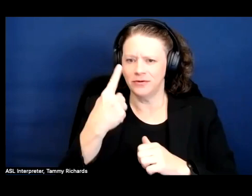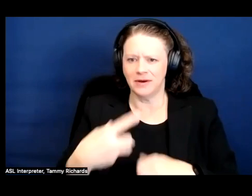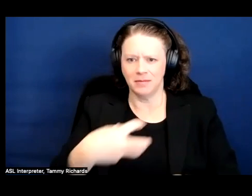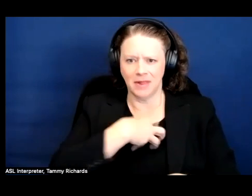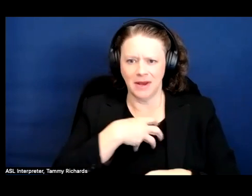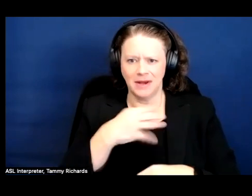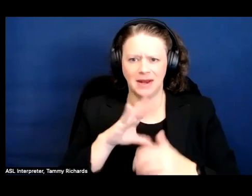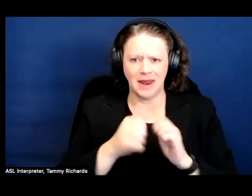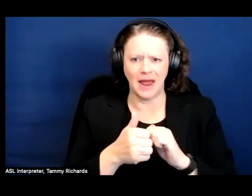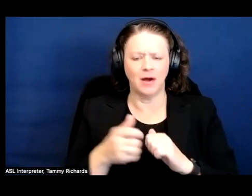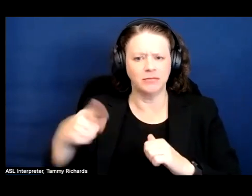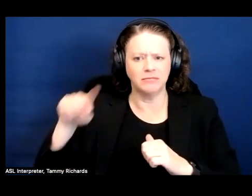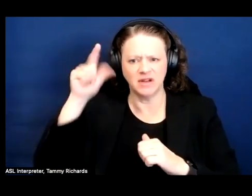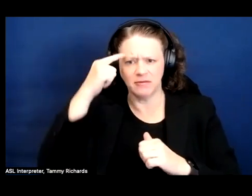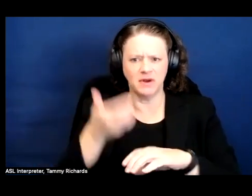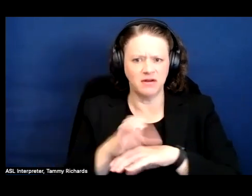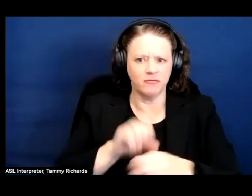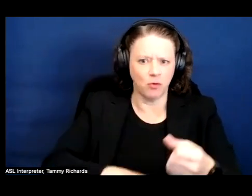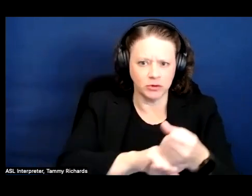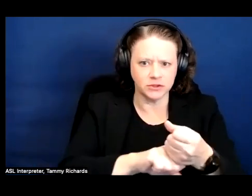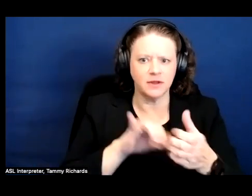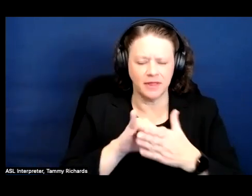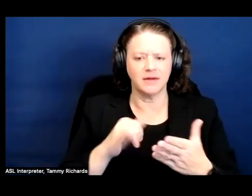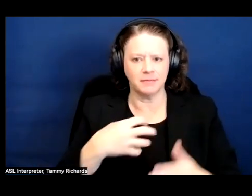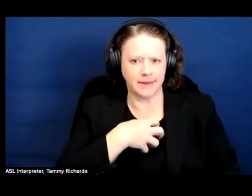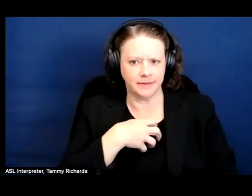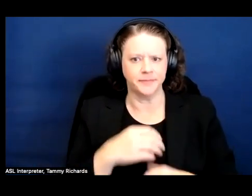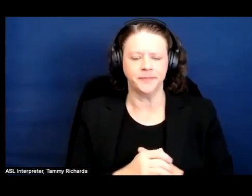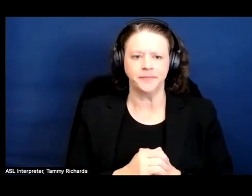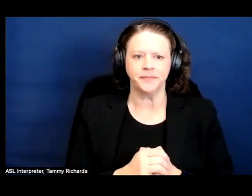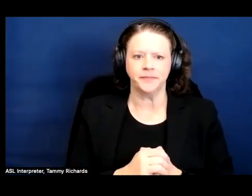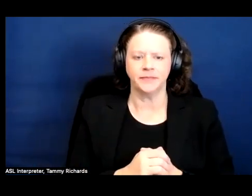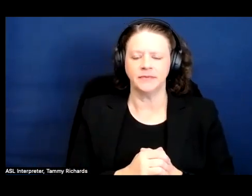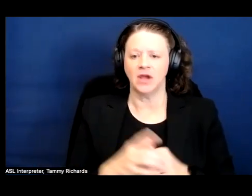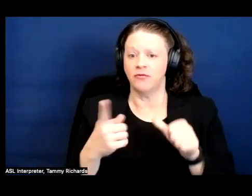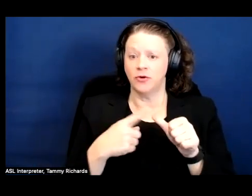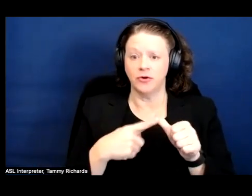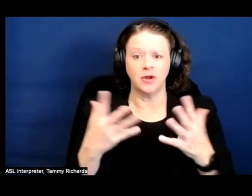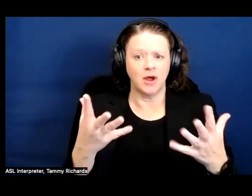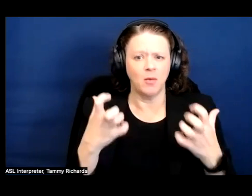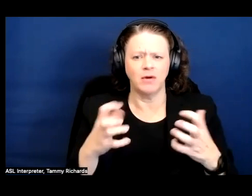Or that provides emotional support that alleviates one or more identified effects of a person's disability.